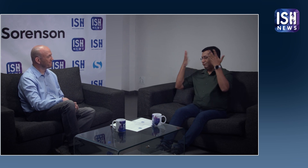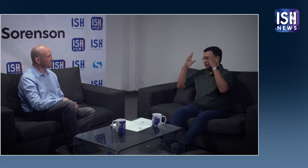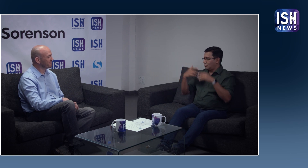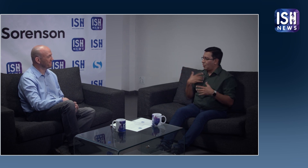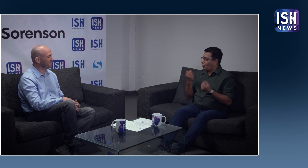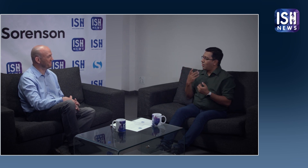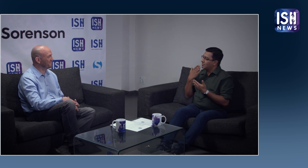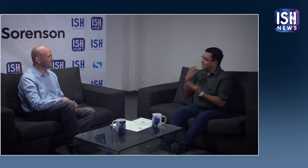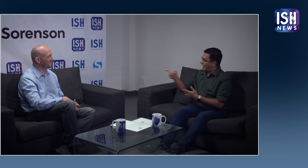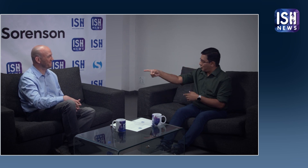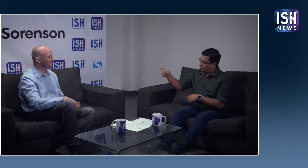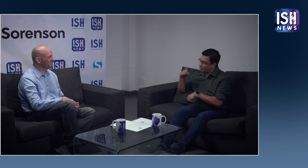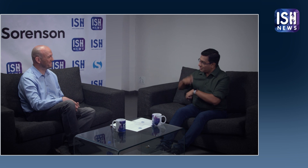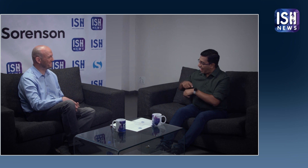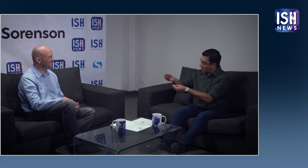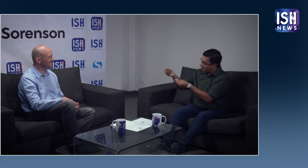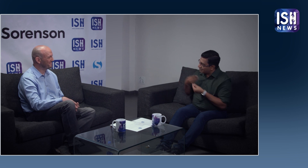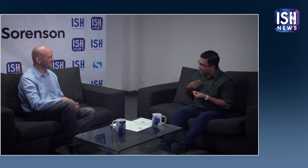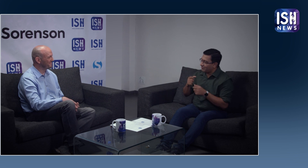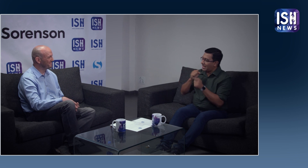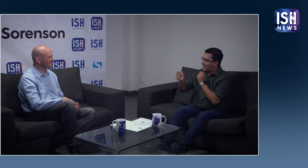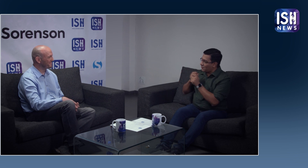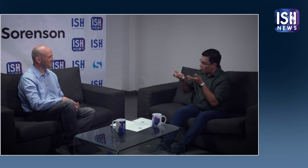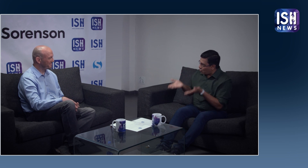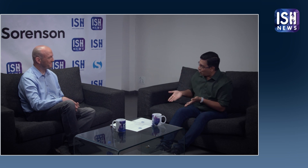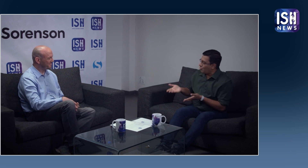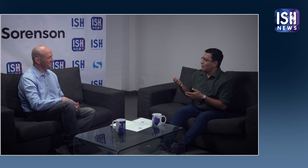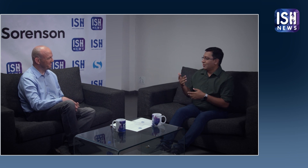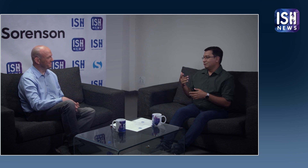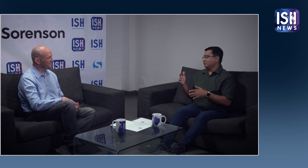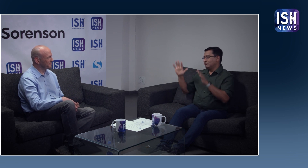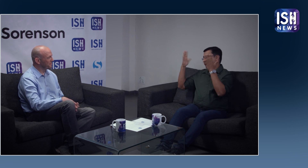I want to thank you for giving us the time for this interview.